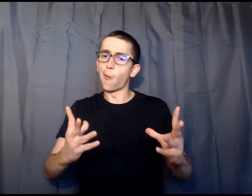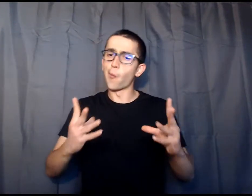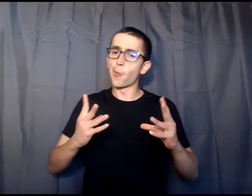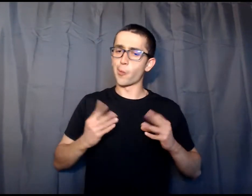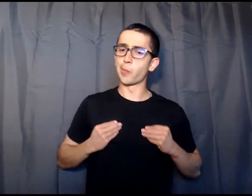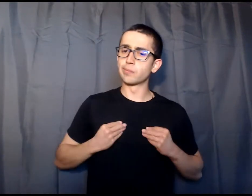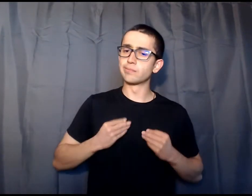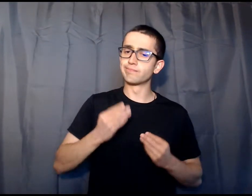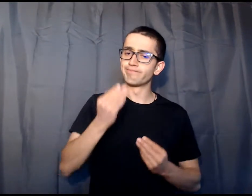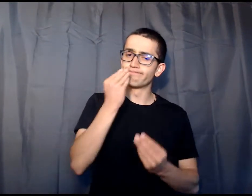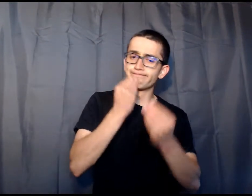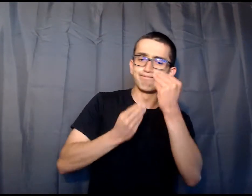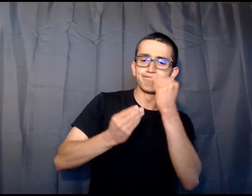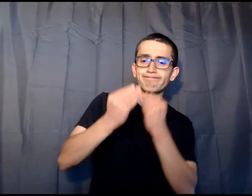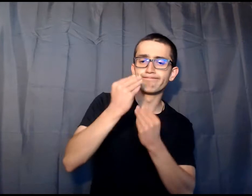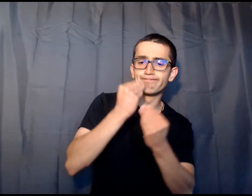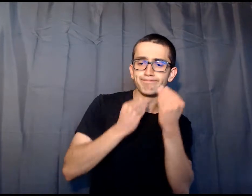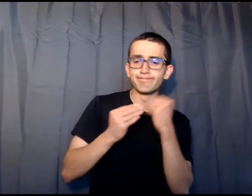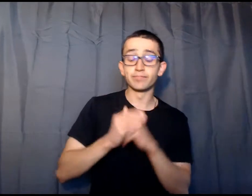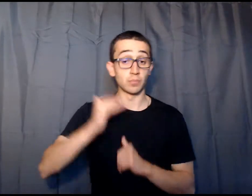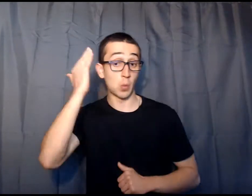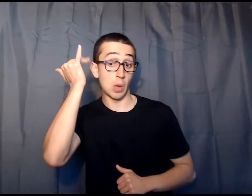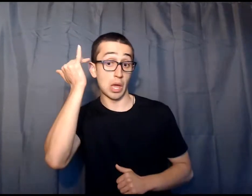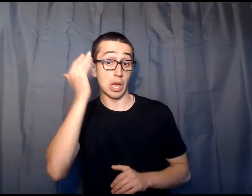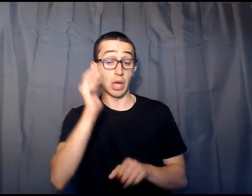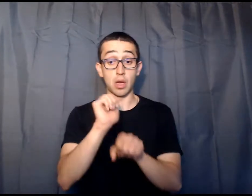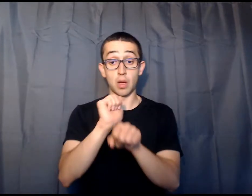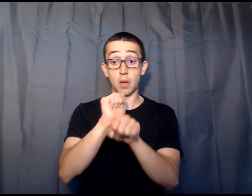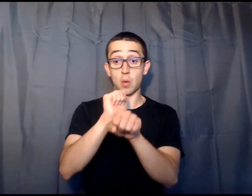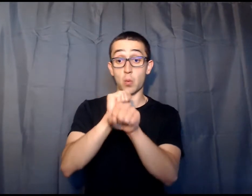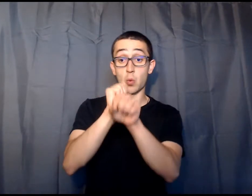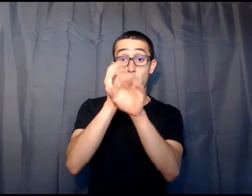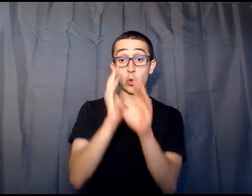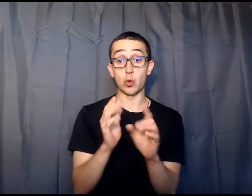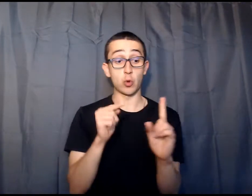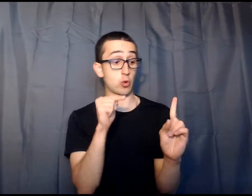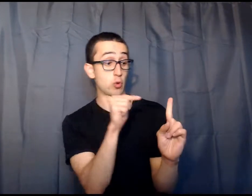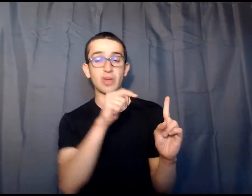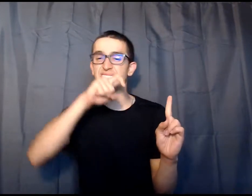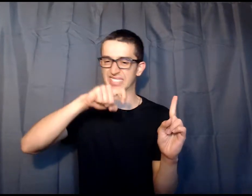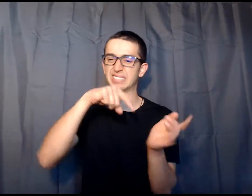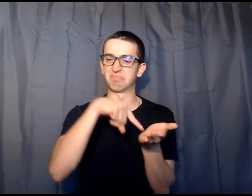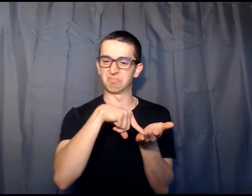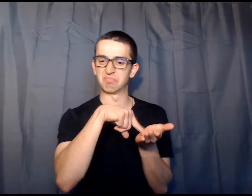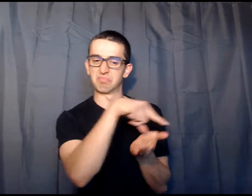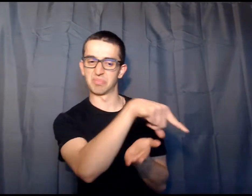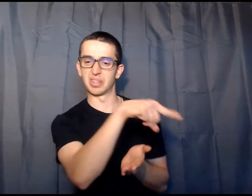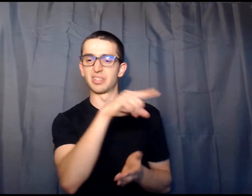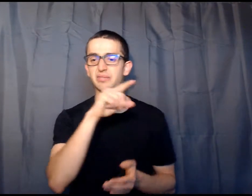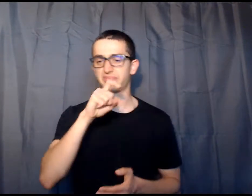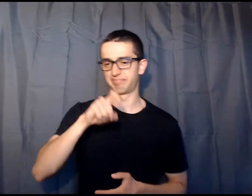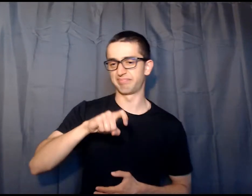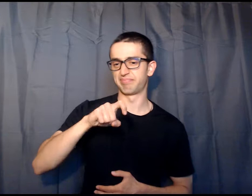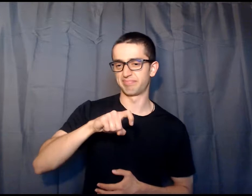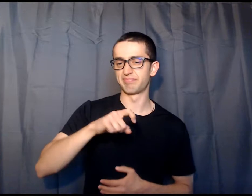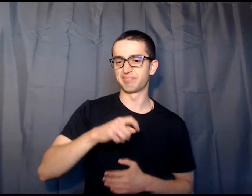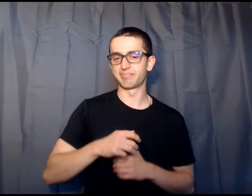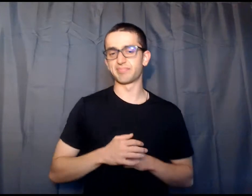Do not move about from one house to another.